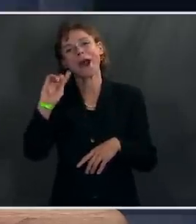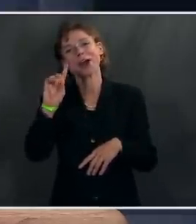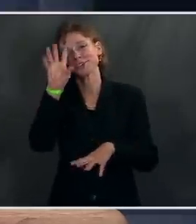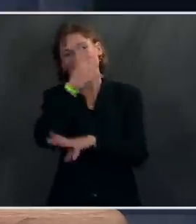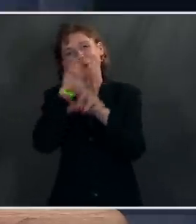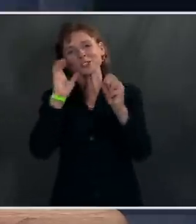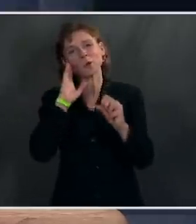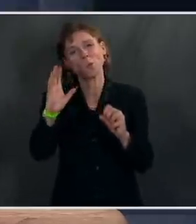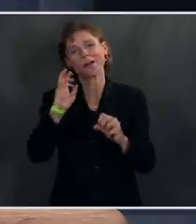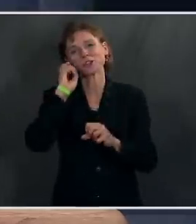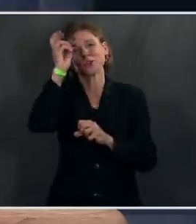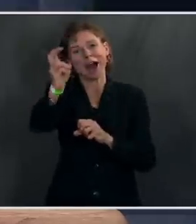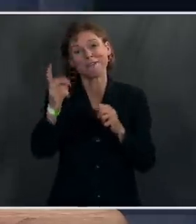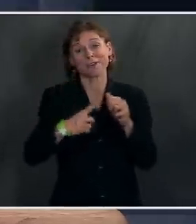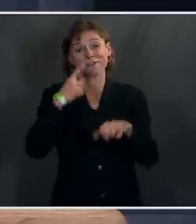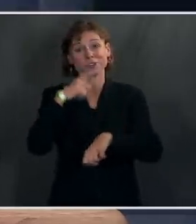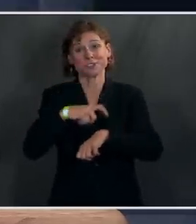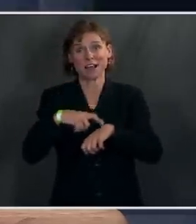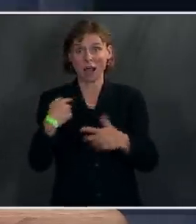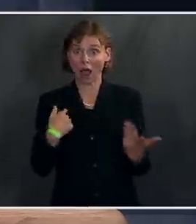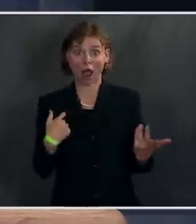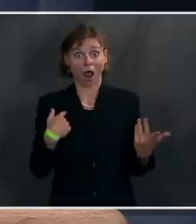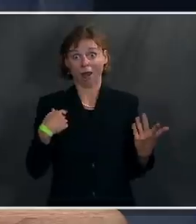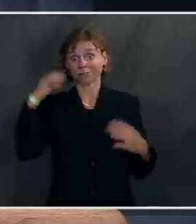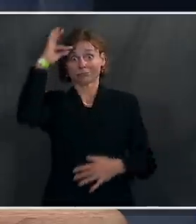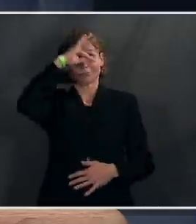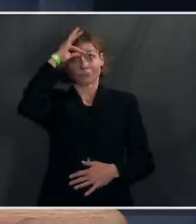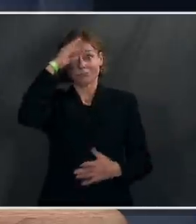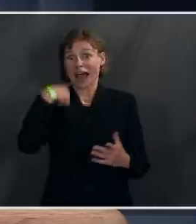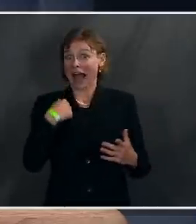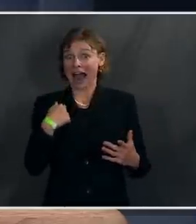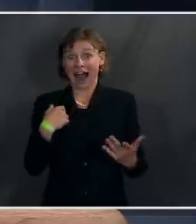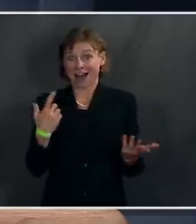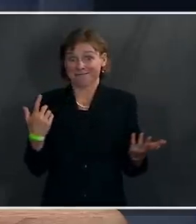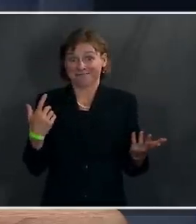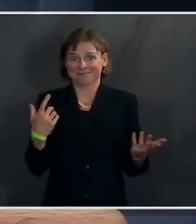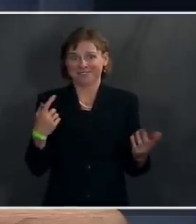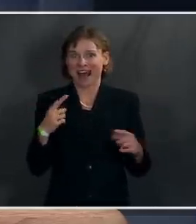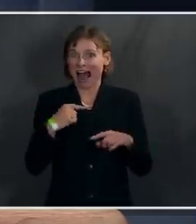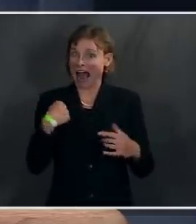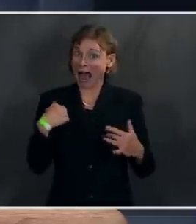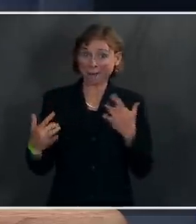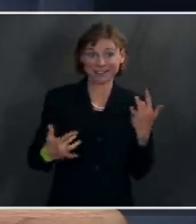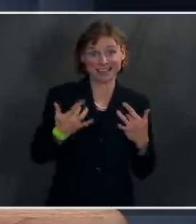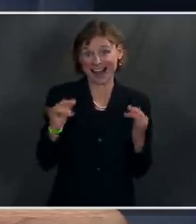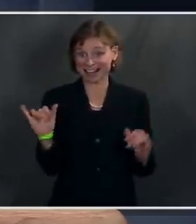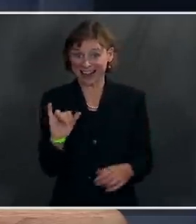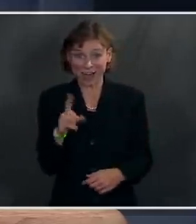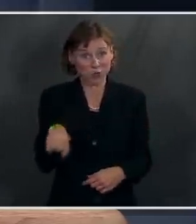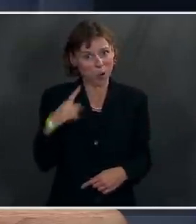I'm as eager as you all are. I'm as eager as you all are. I love foreign travel. I will remind you that, you know, his first call was,